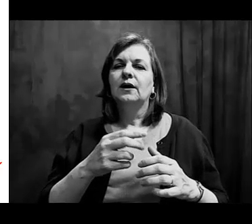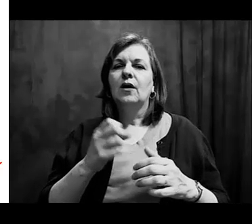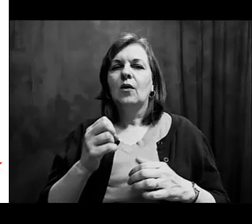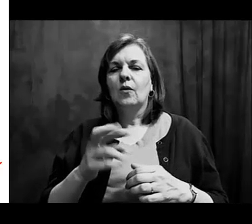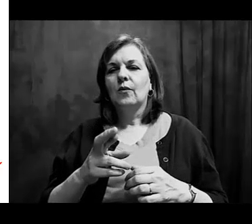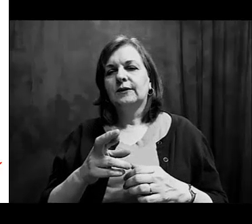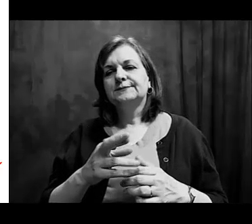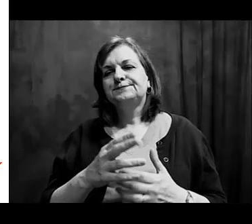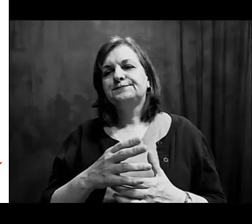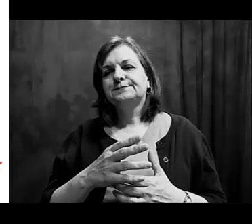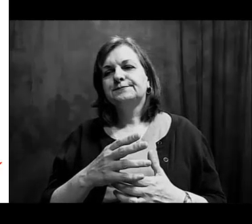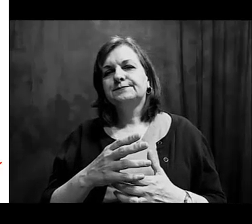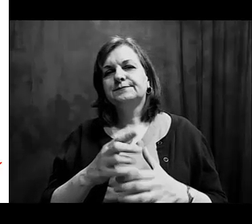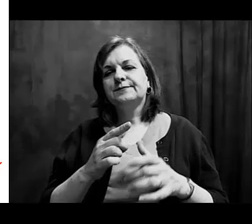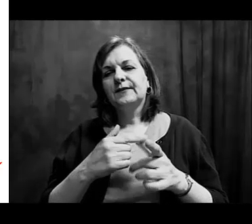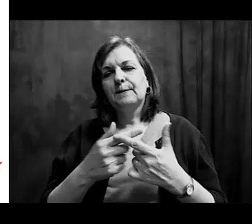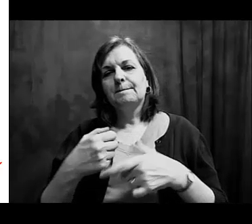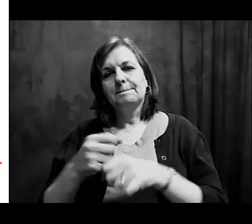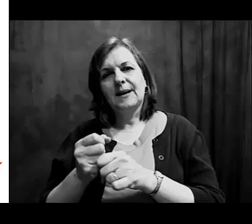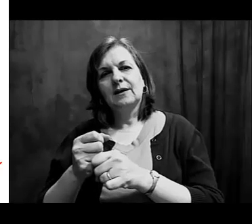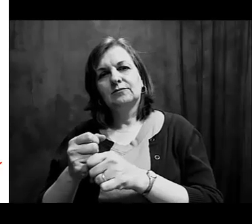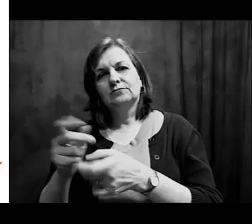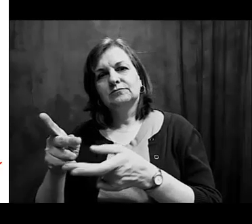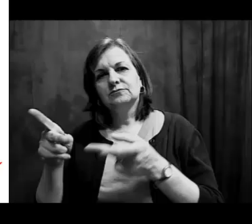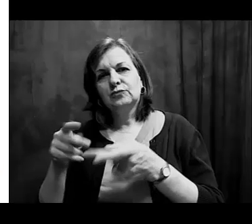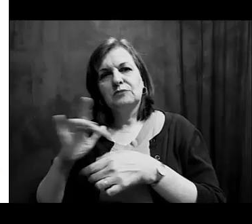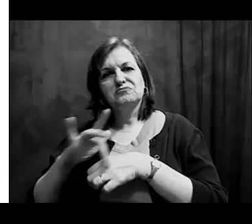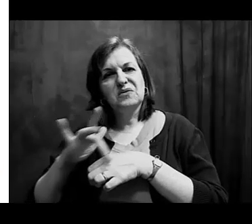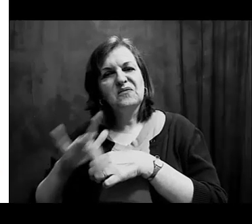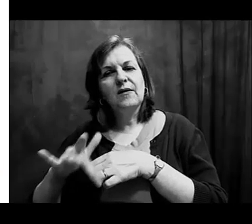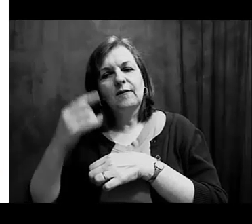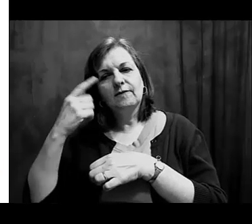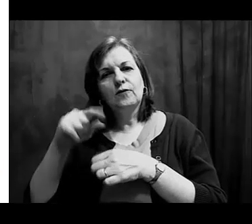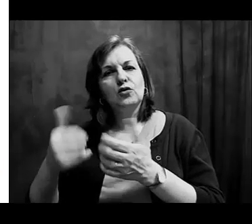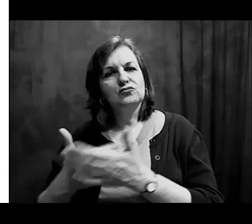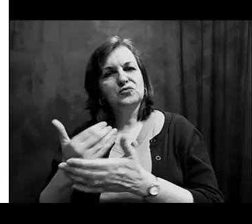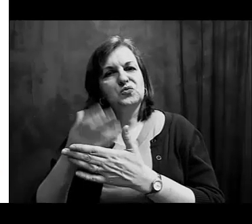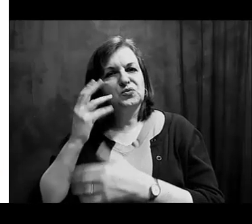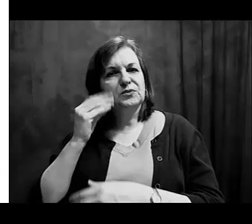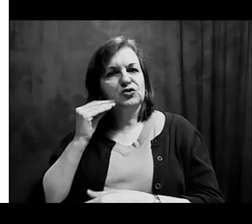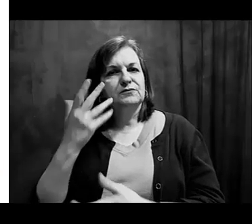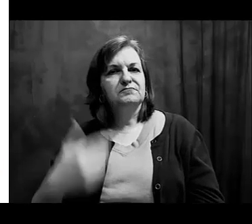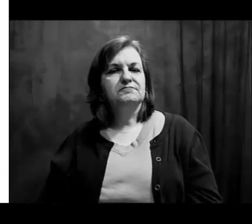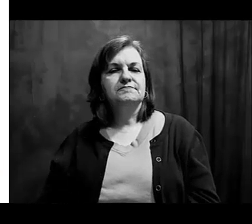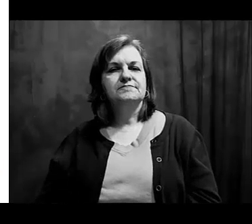and make room for new things!